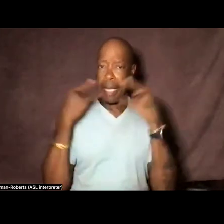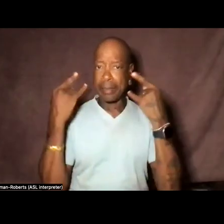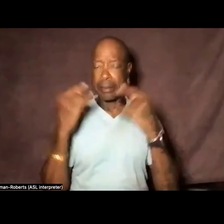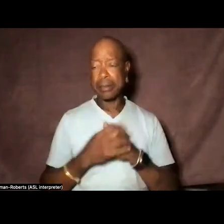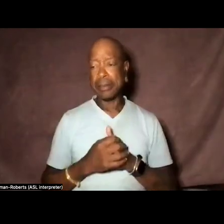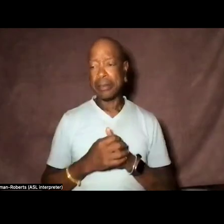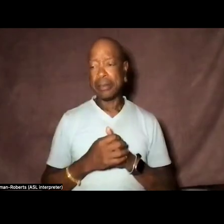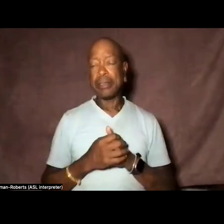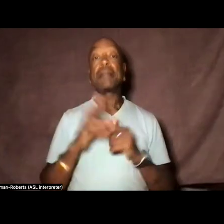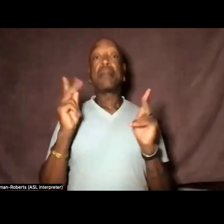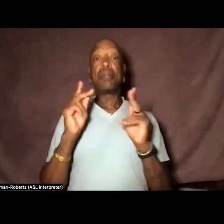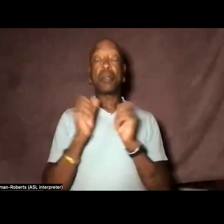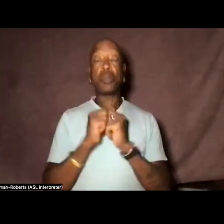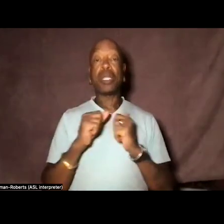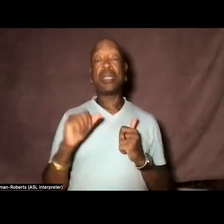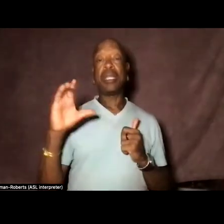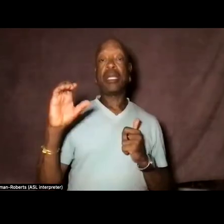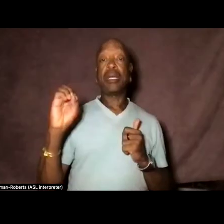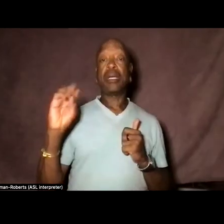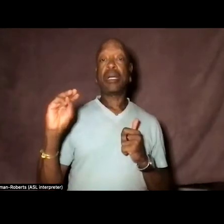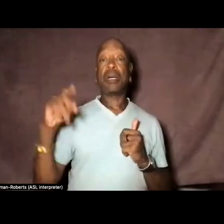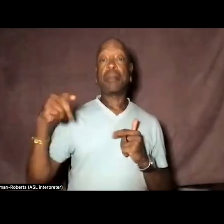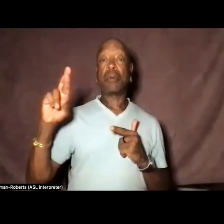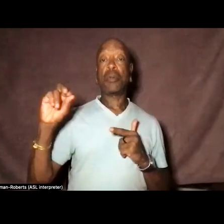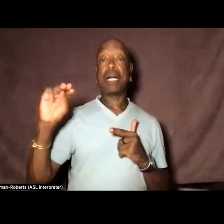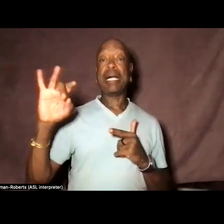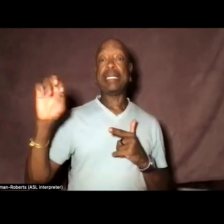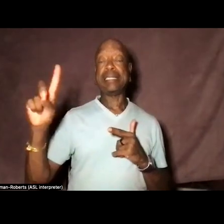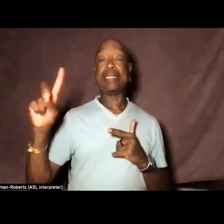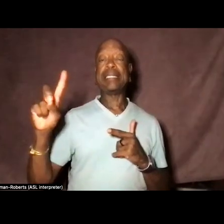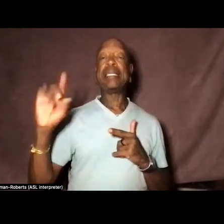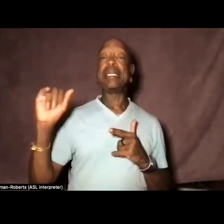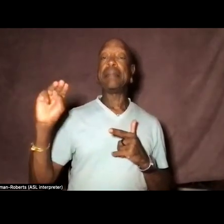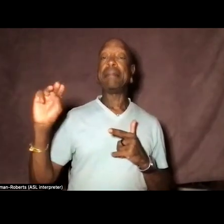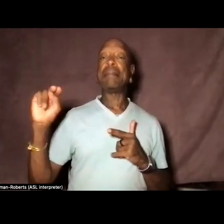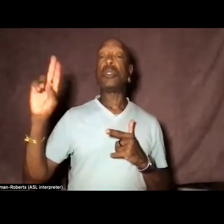people with compromised immune systems and disabilities and the advocus were